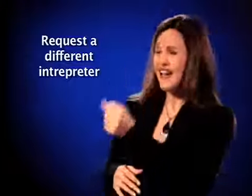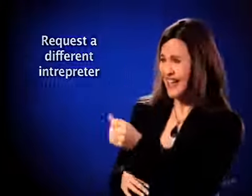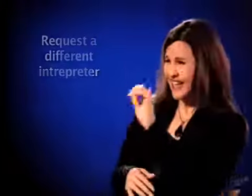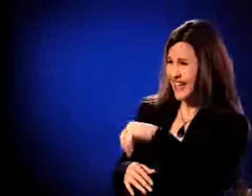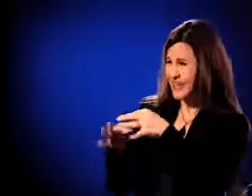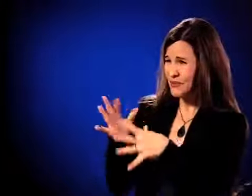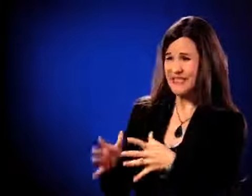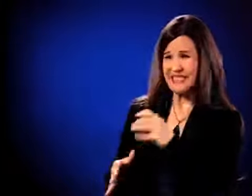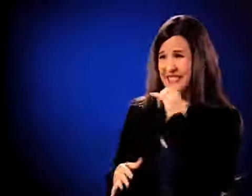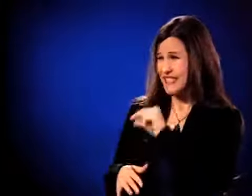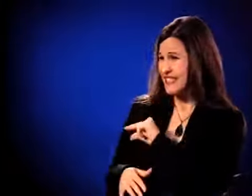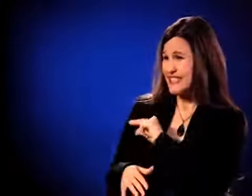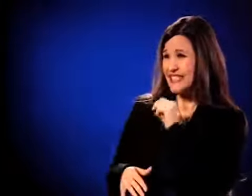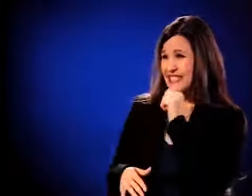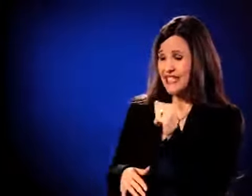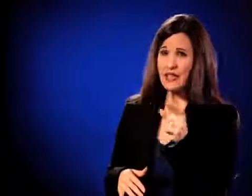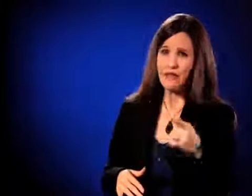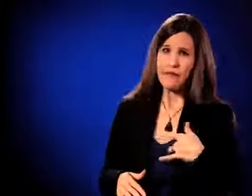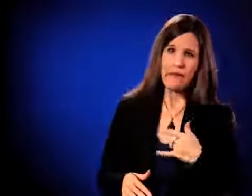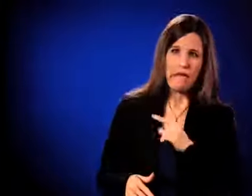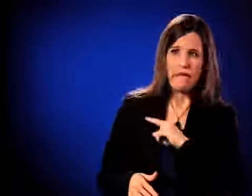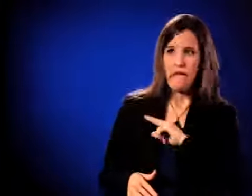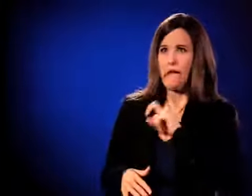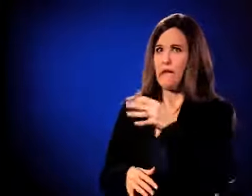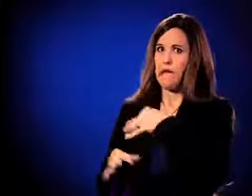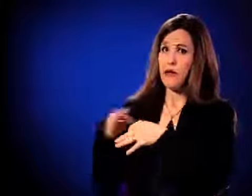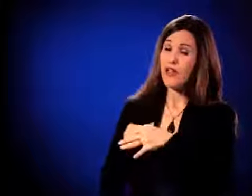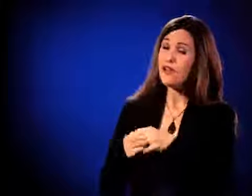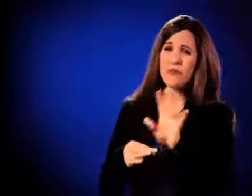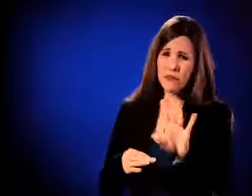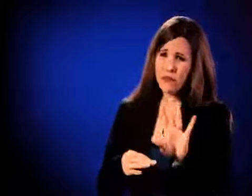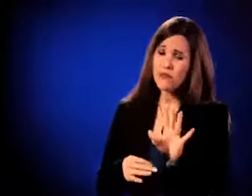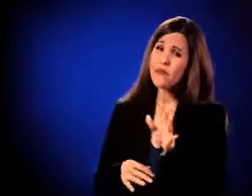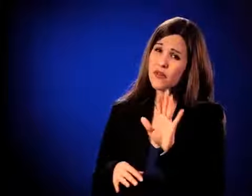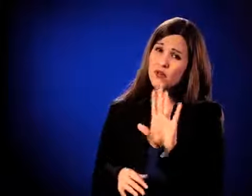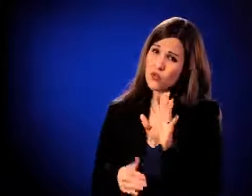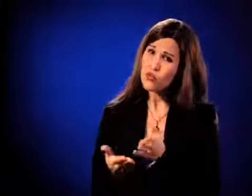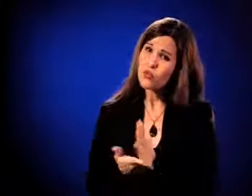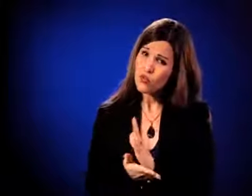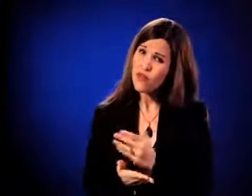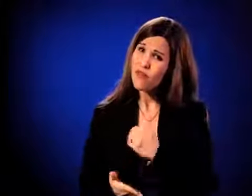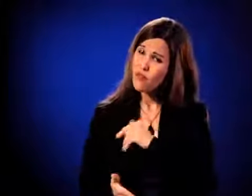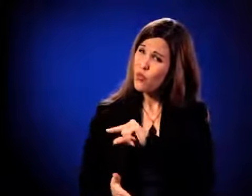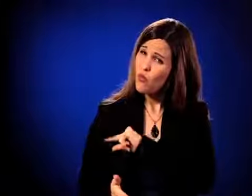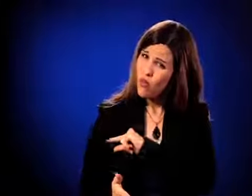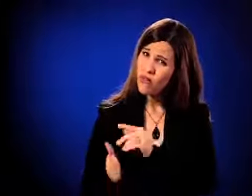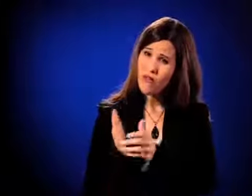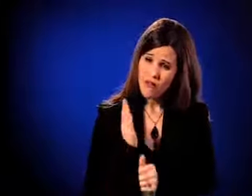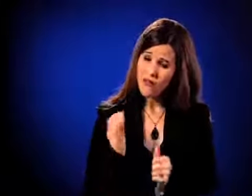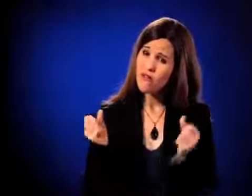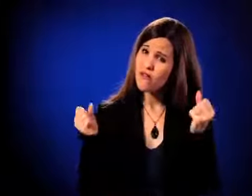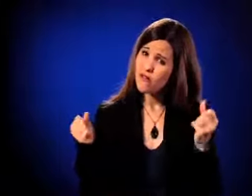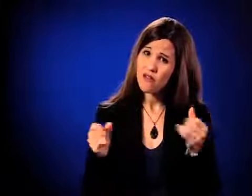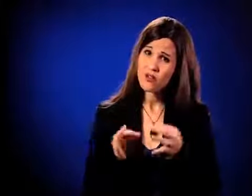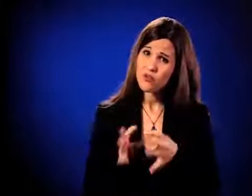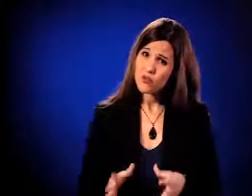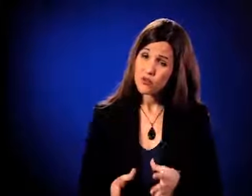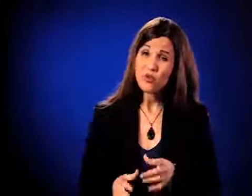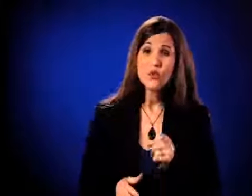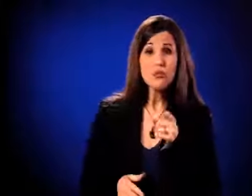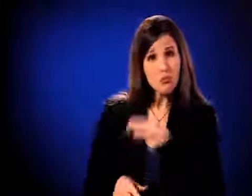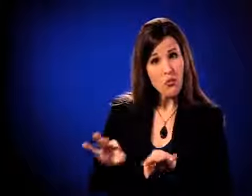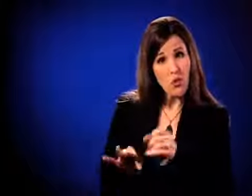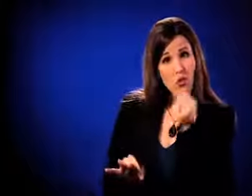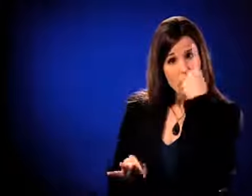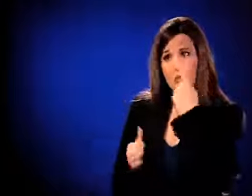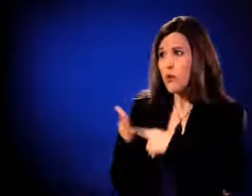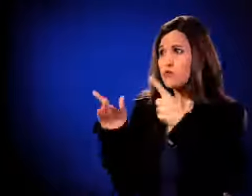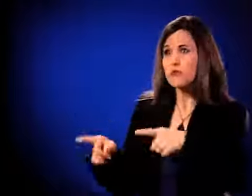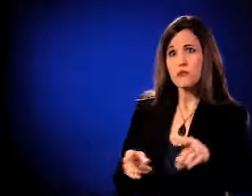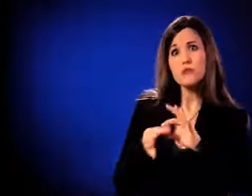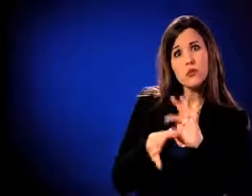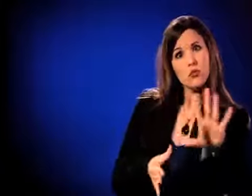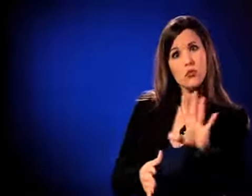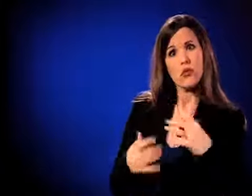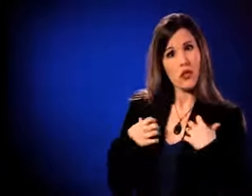But it's your health and you have the right to fully understand what's going on.